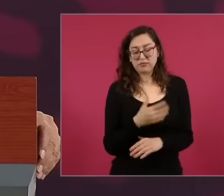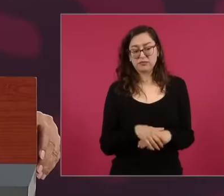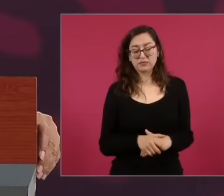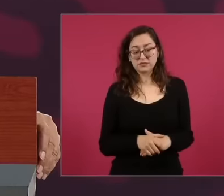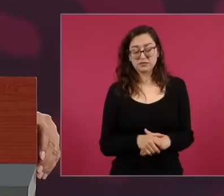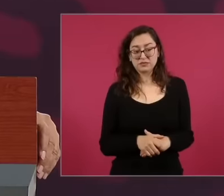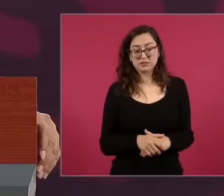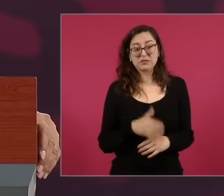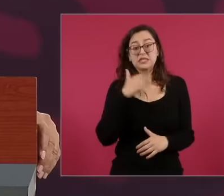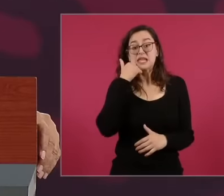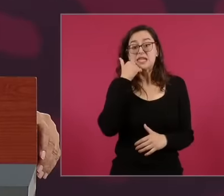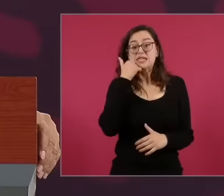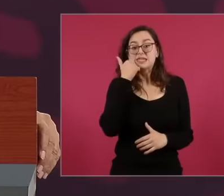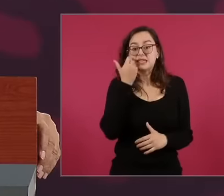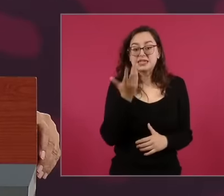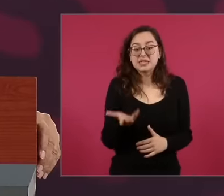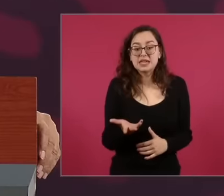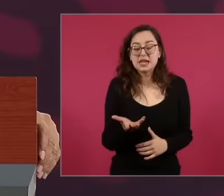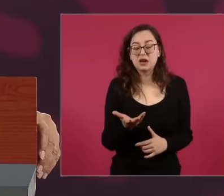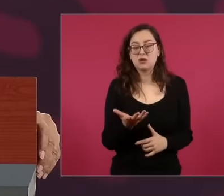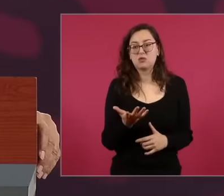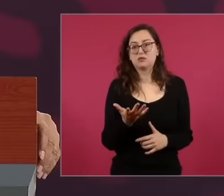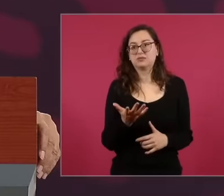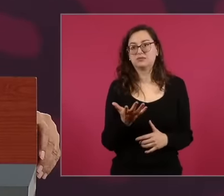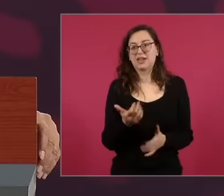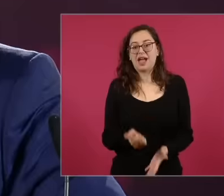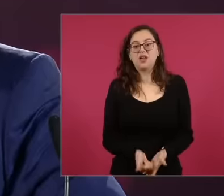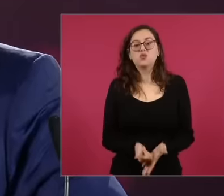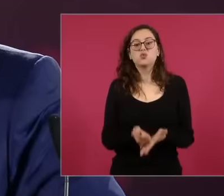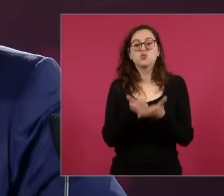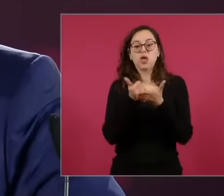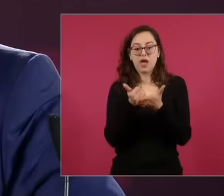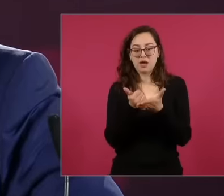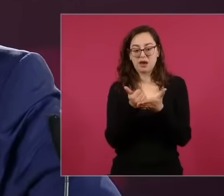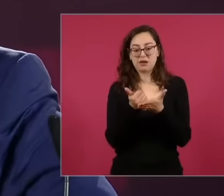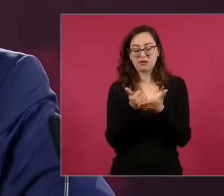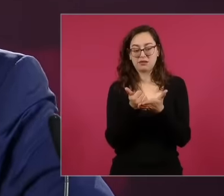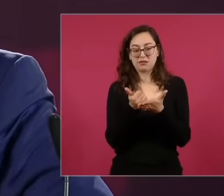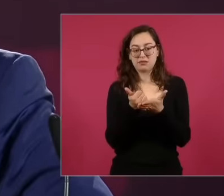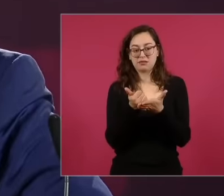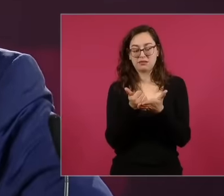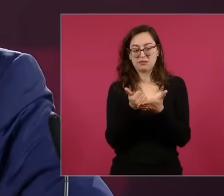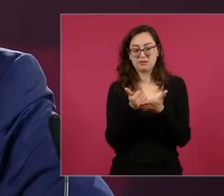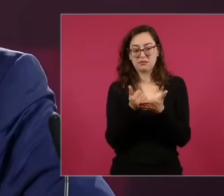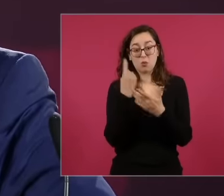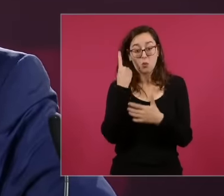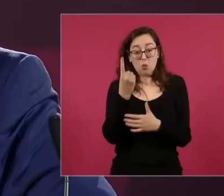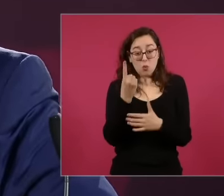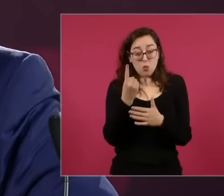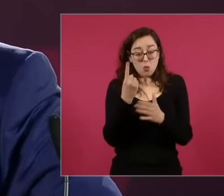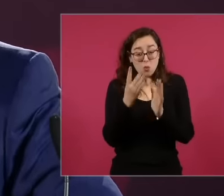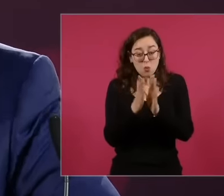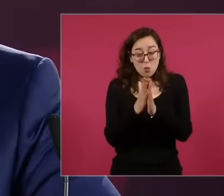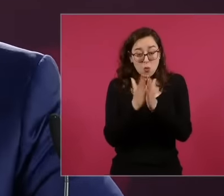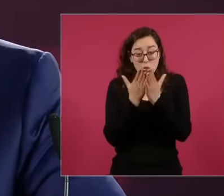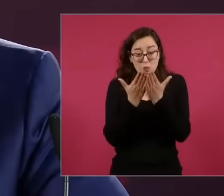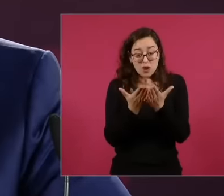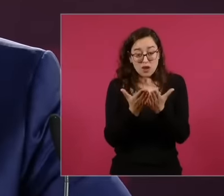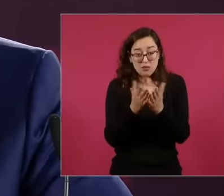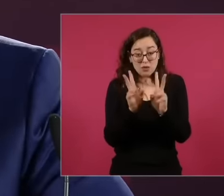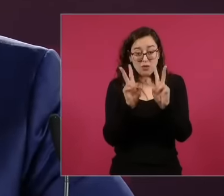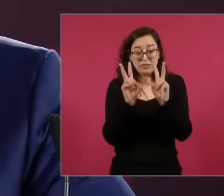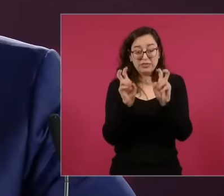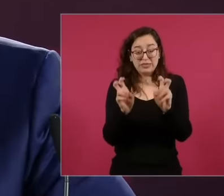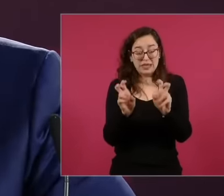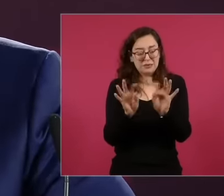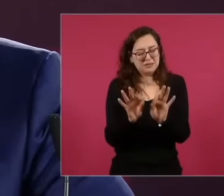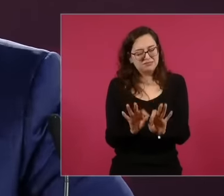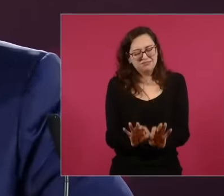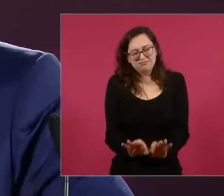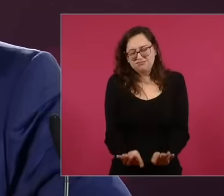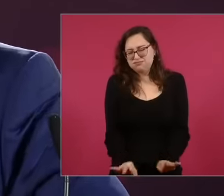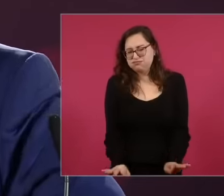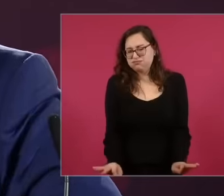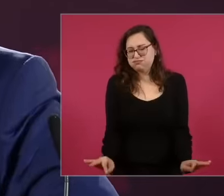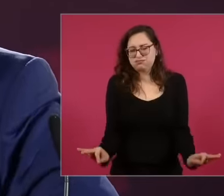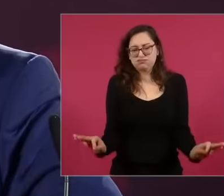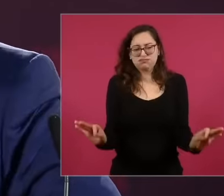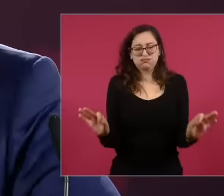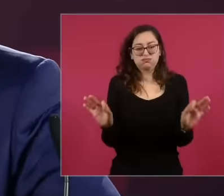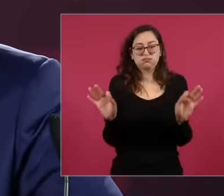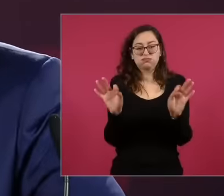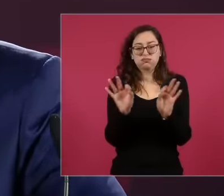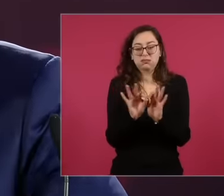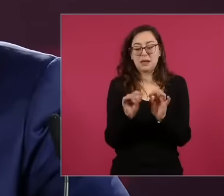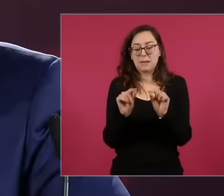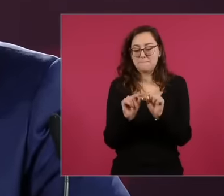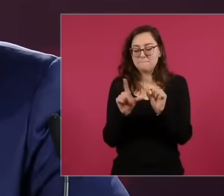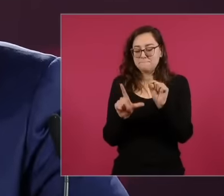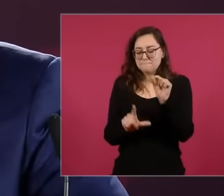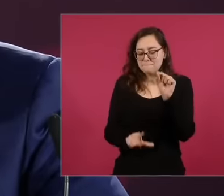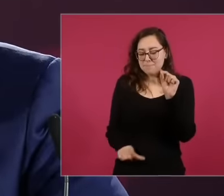a lot a book about this which is very important the cultural greatness of